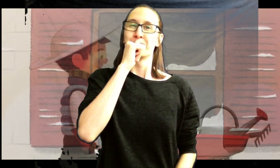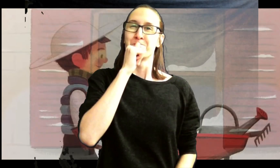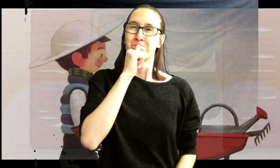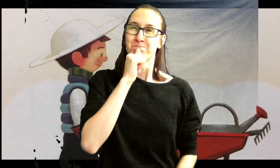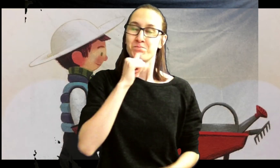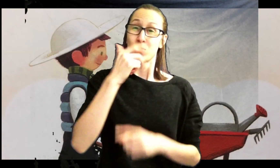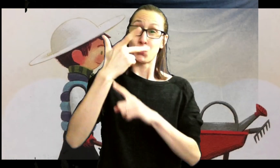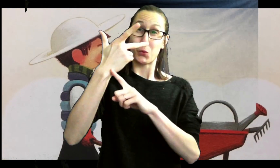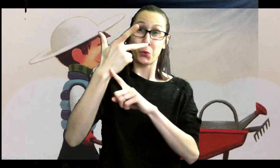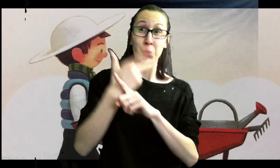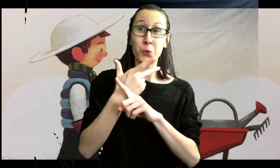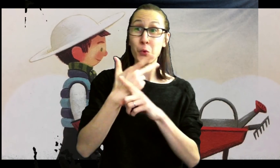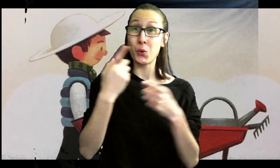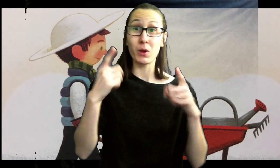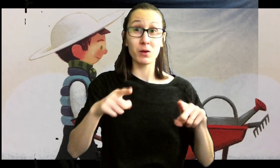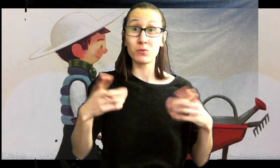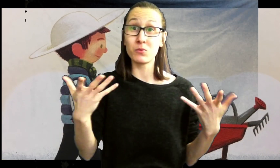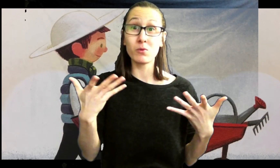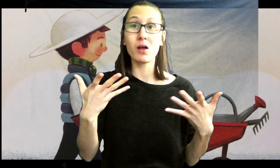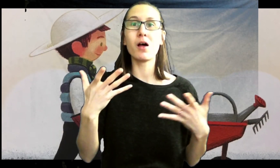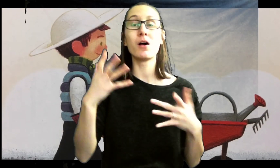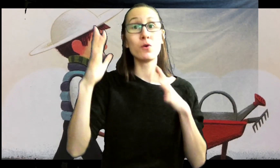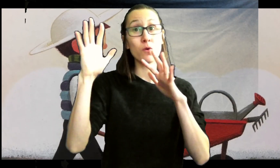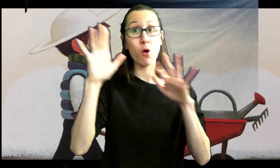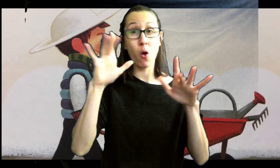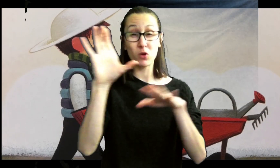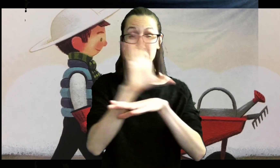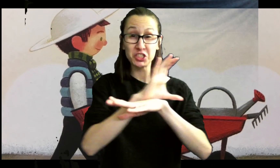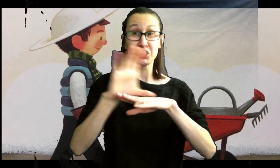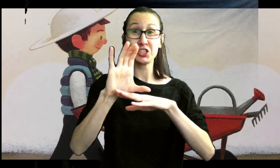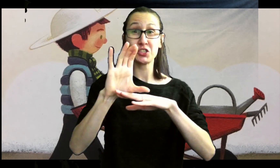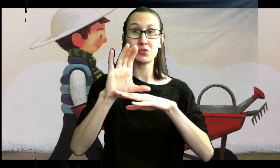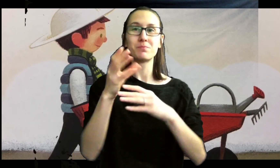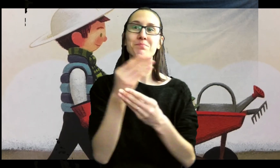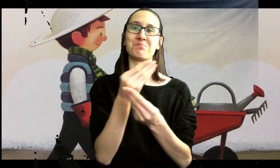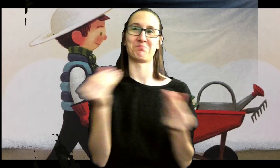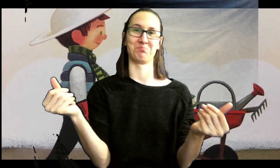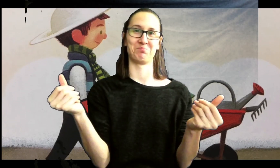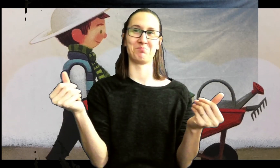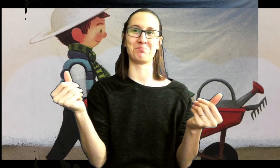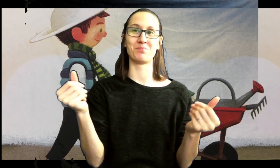After three cold months the snow finally began to melt